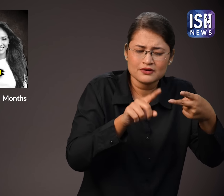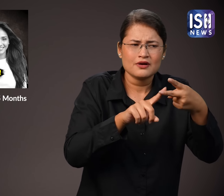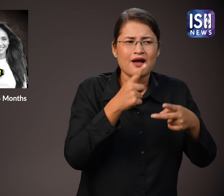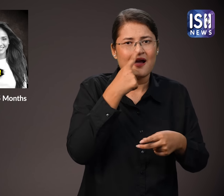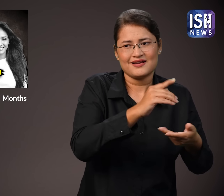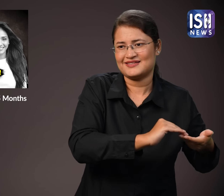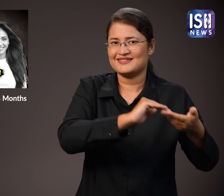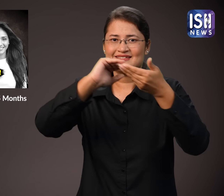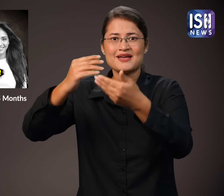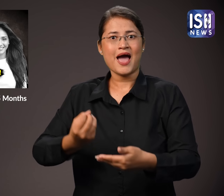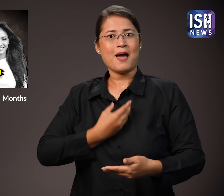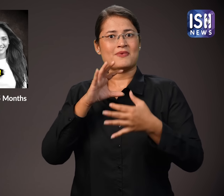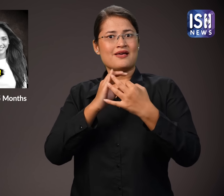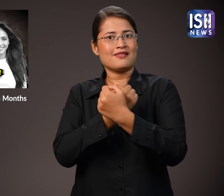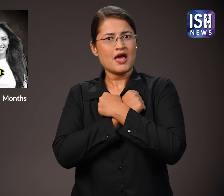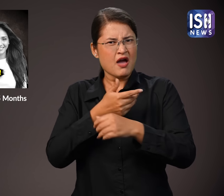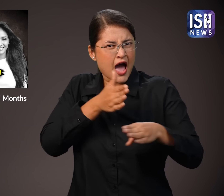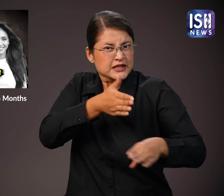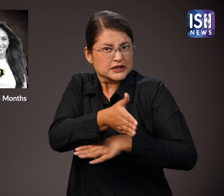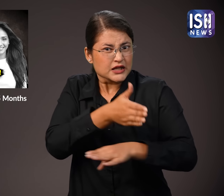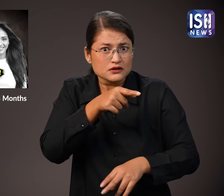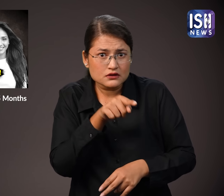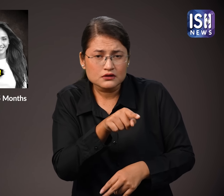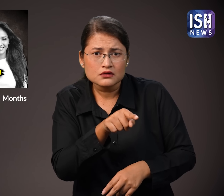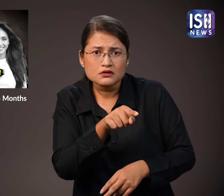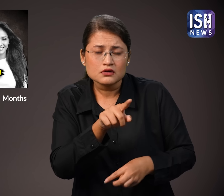whether her happy marriage later turned into emotional abuse,